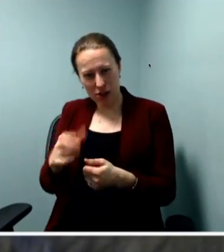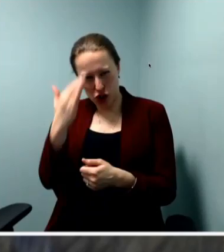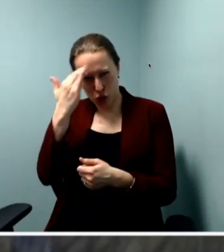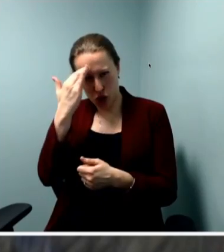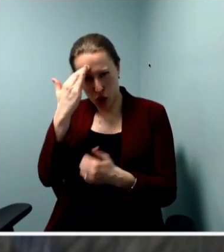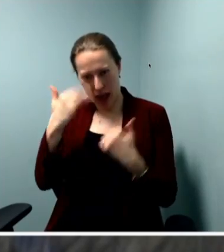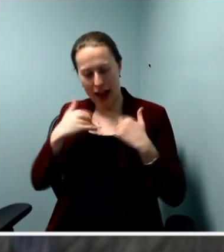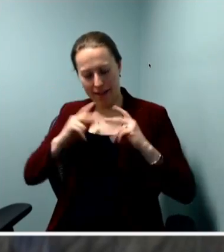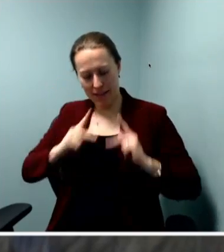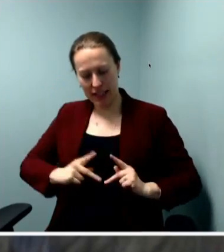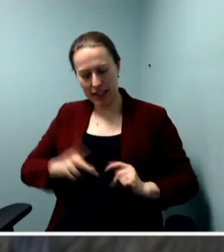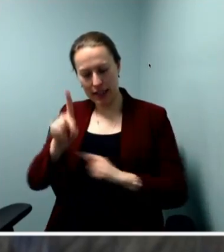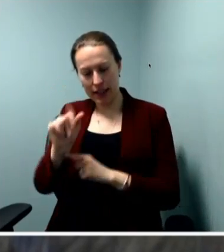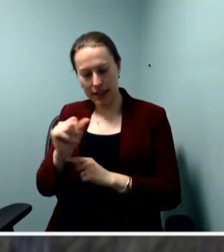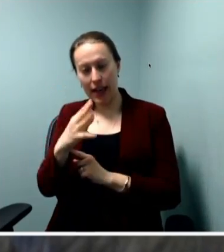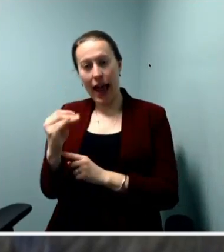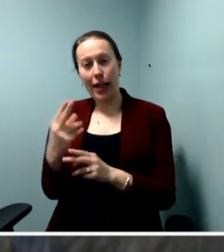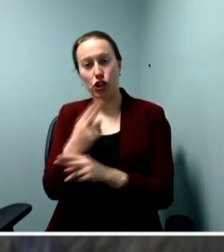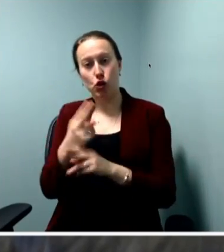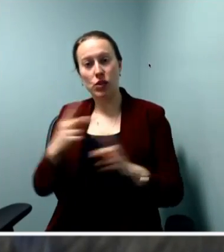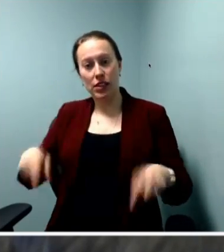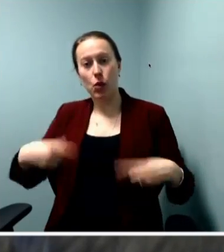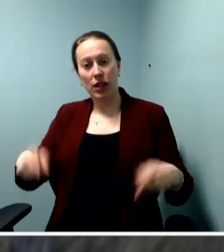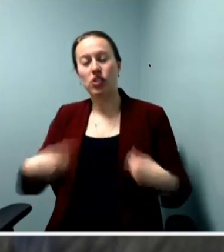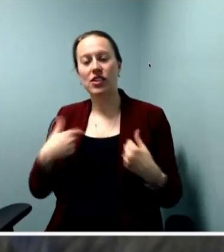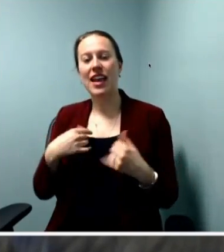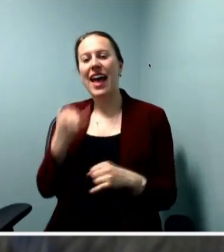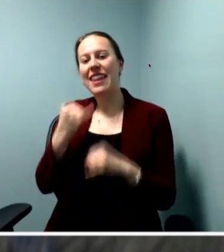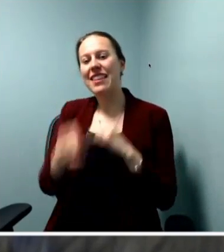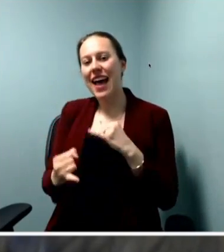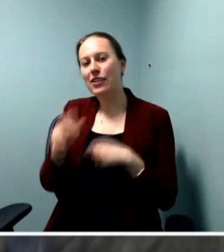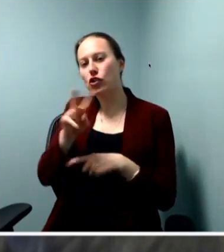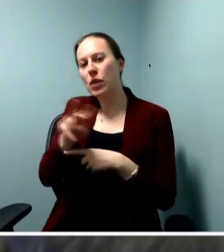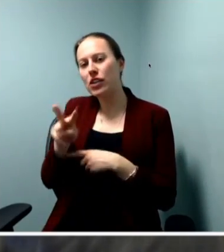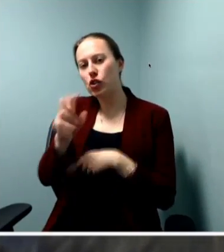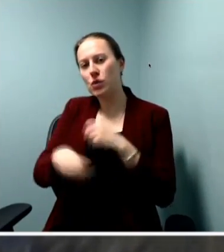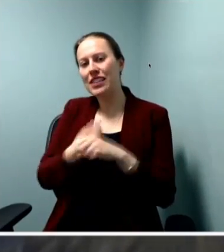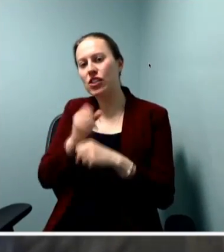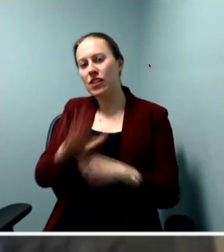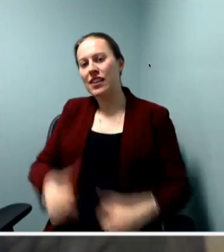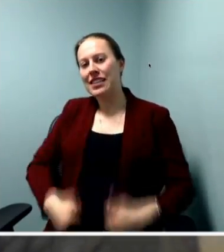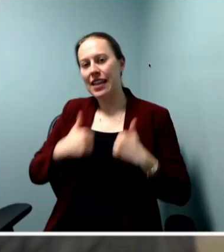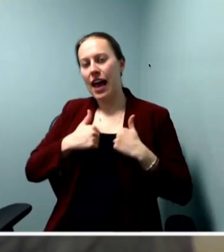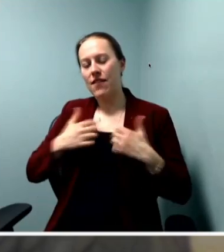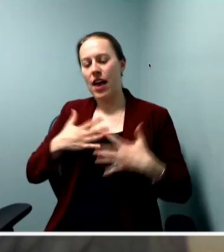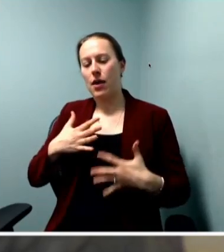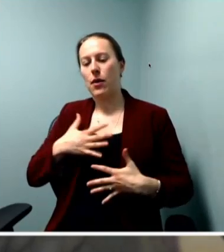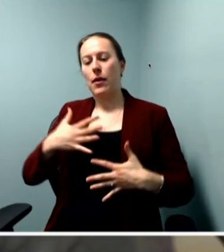and used a wheelchair and also a ventilator for the last 22 years of his life. Before he got the ventilator,